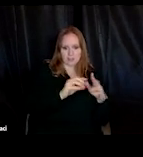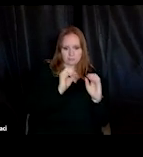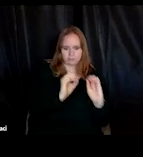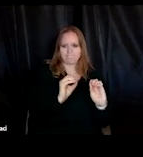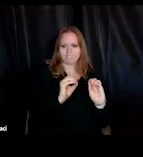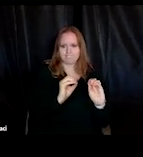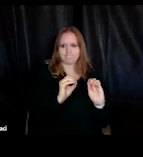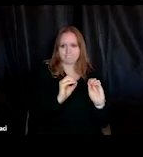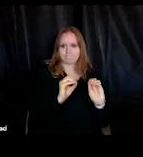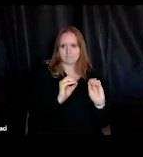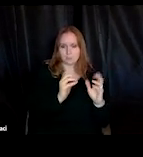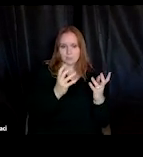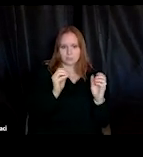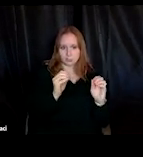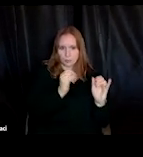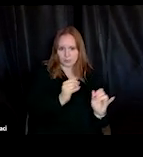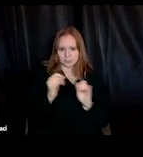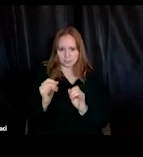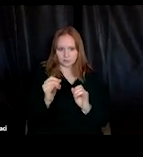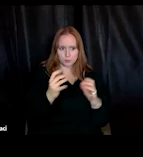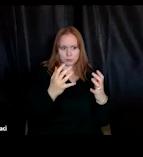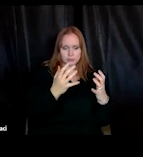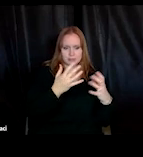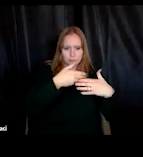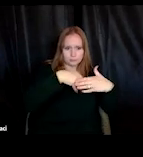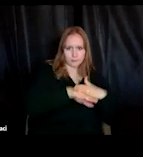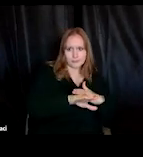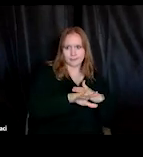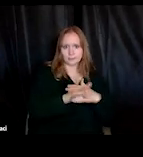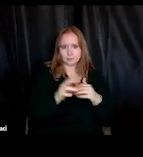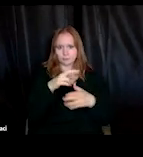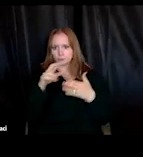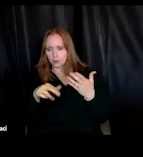that were entering outcomes into OAT. And so once we had a local lead,